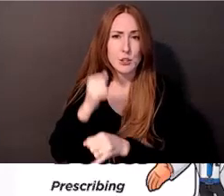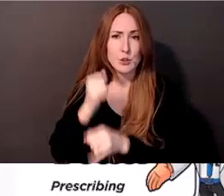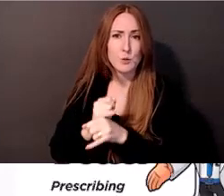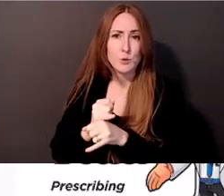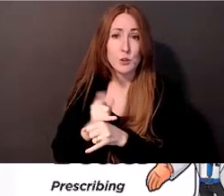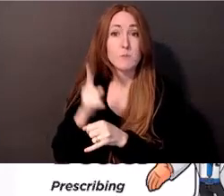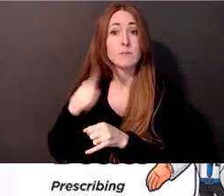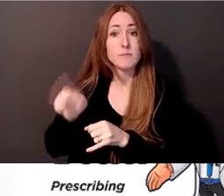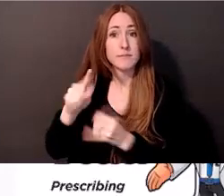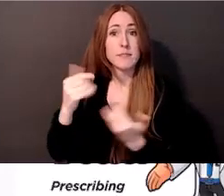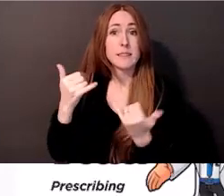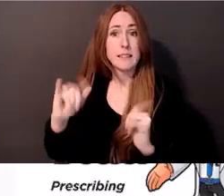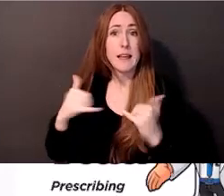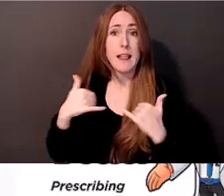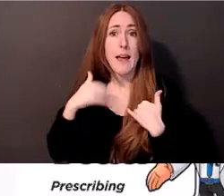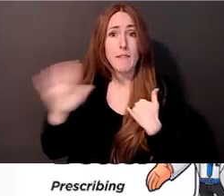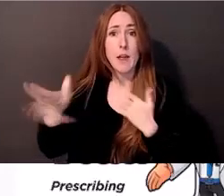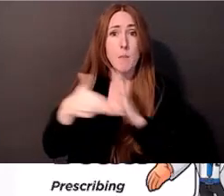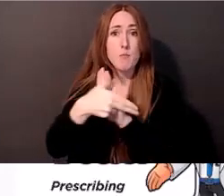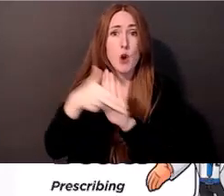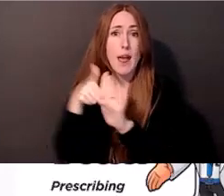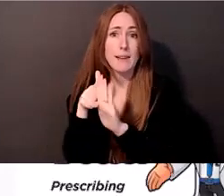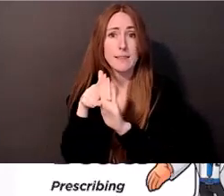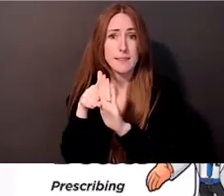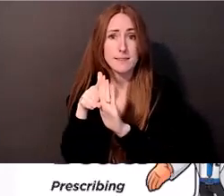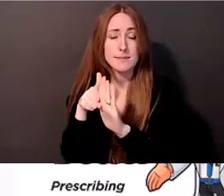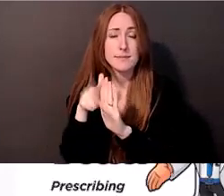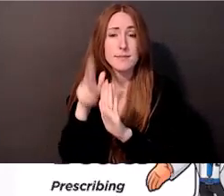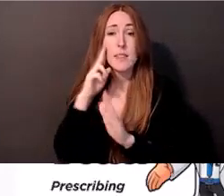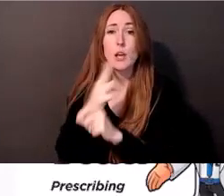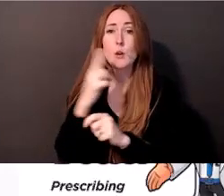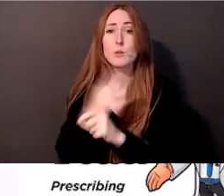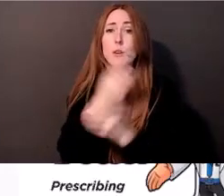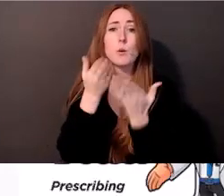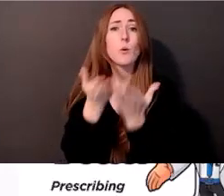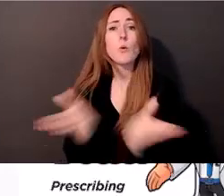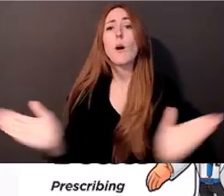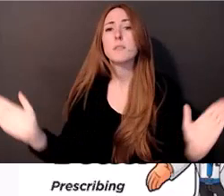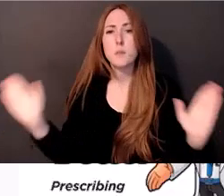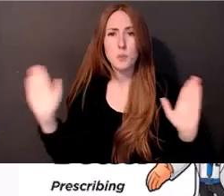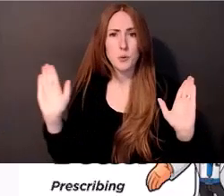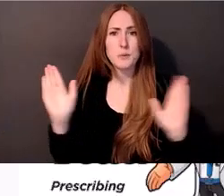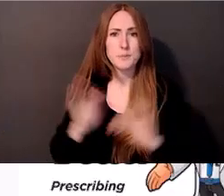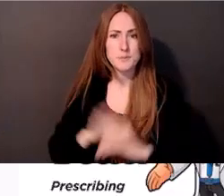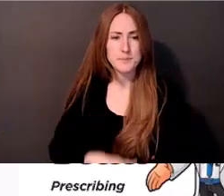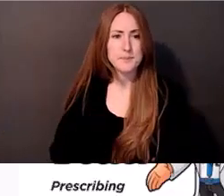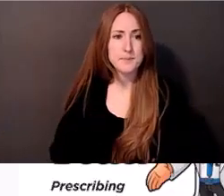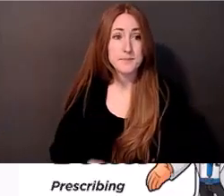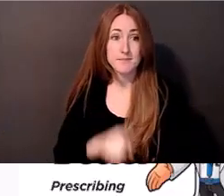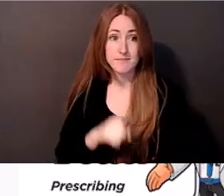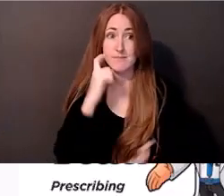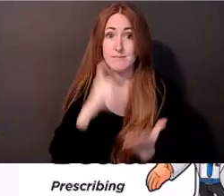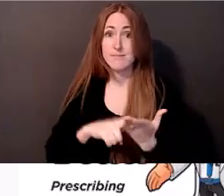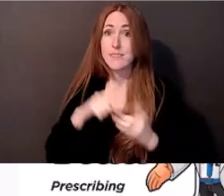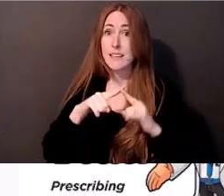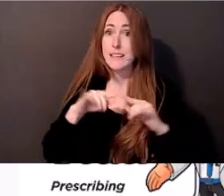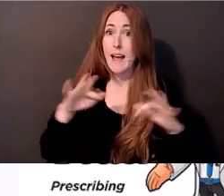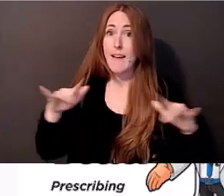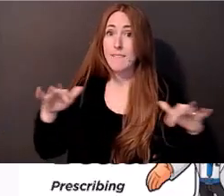They use this across the board. And so as you can see here, there's a diverse group of individuals and companies